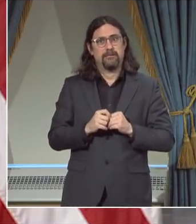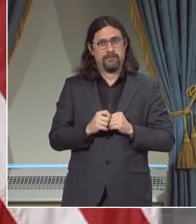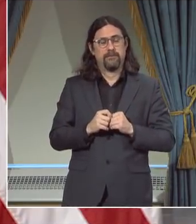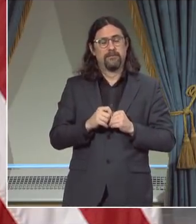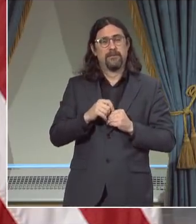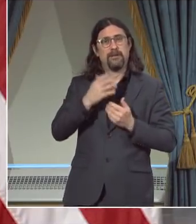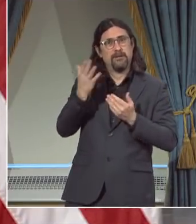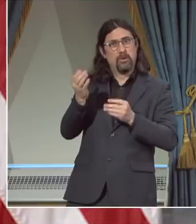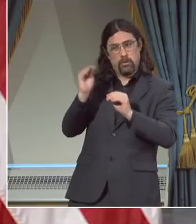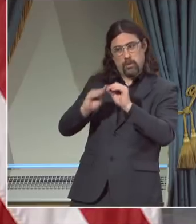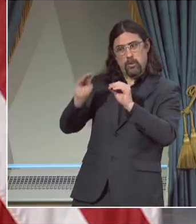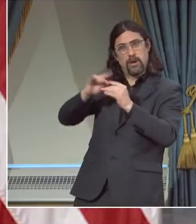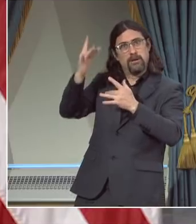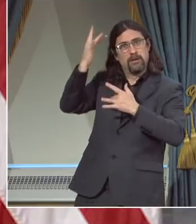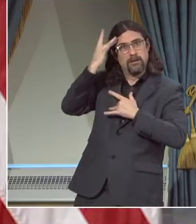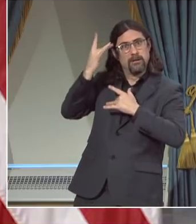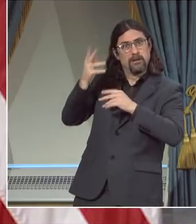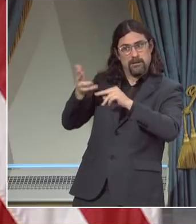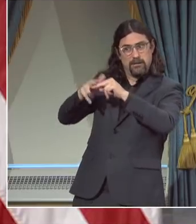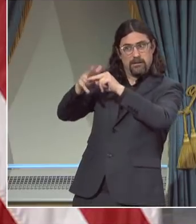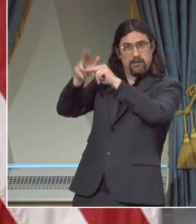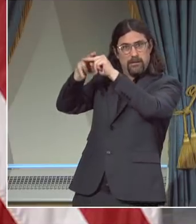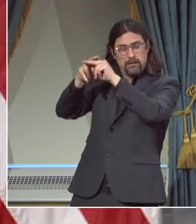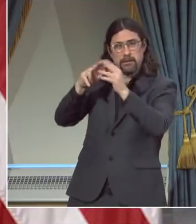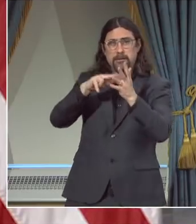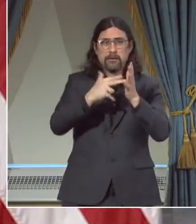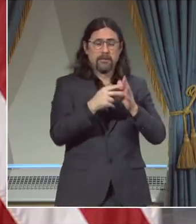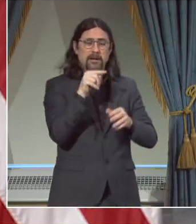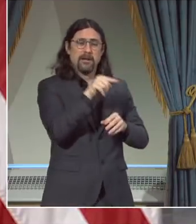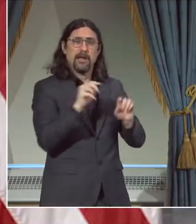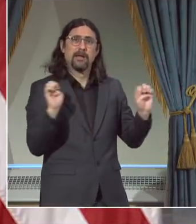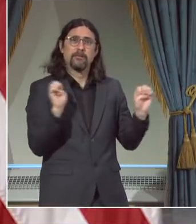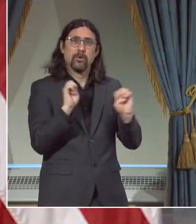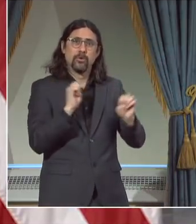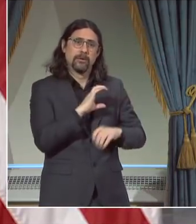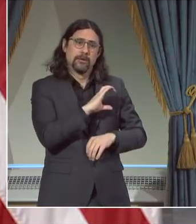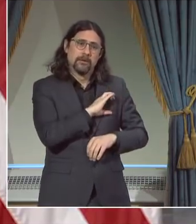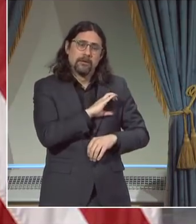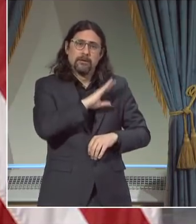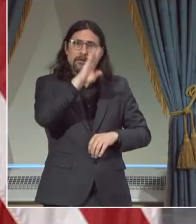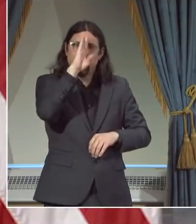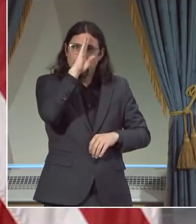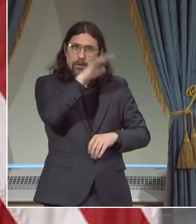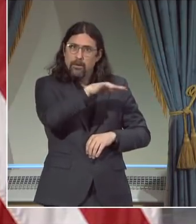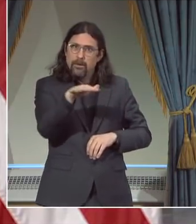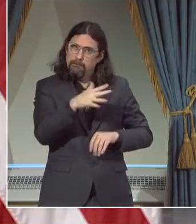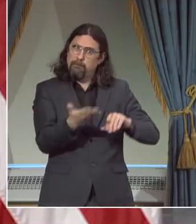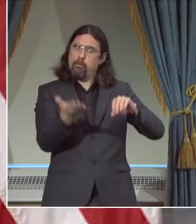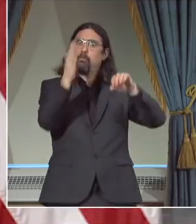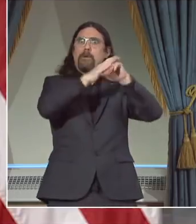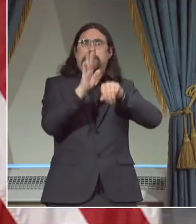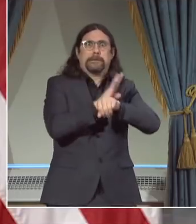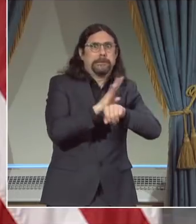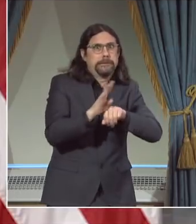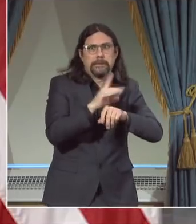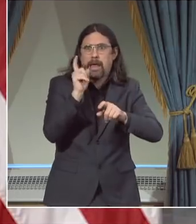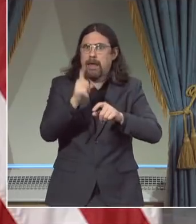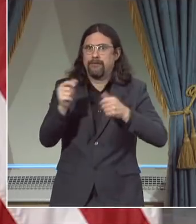ACSES GRWIONG IS ALSO PUTTING A HUGE BURDEN ON OUR EMERGENCY SYSTEM. I CAN'T THANK ENOUGH EVERYONE AT S.EM THEY'RE DOING